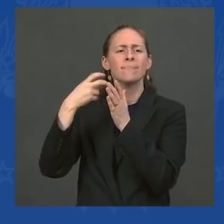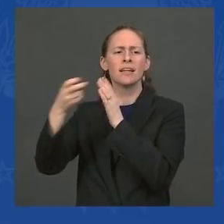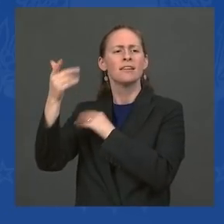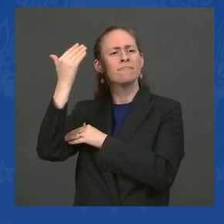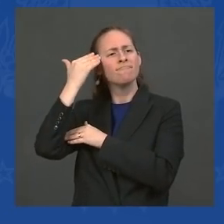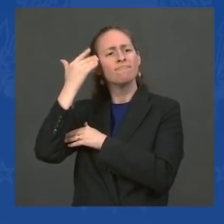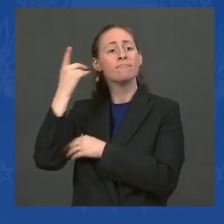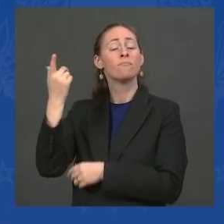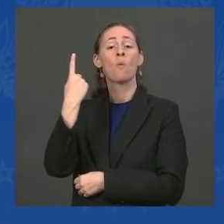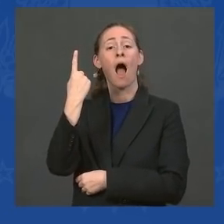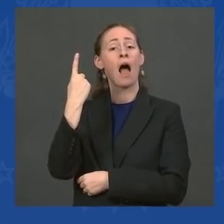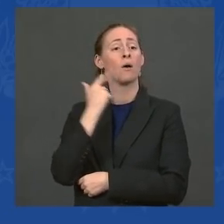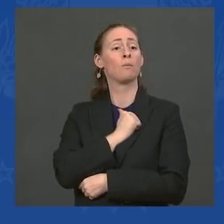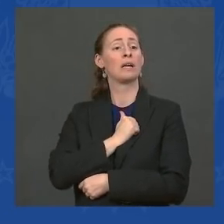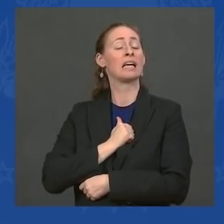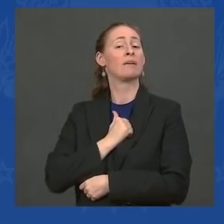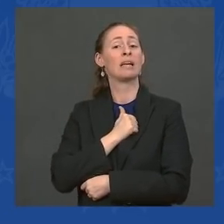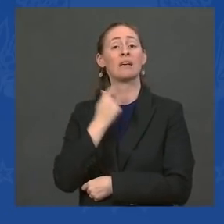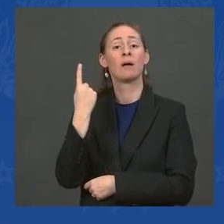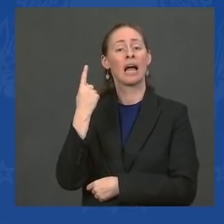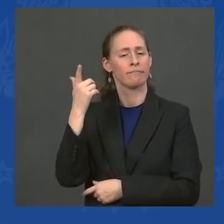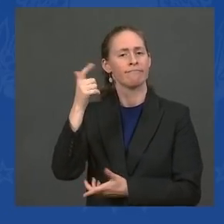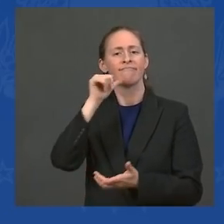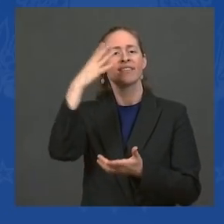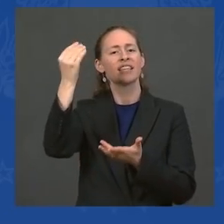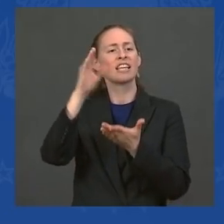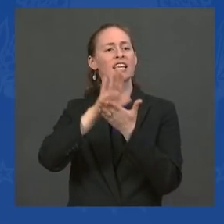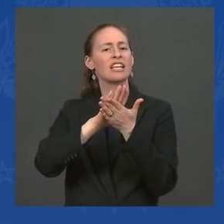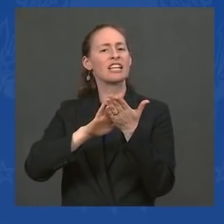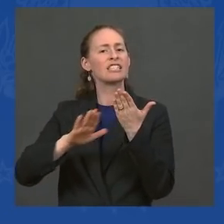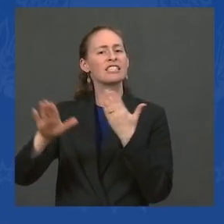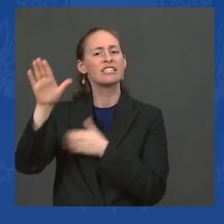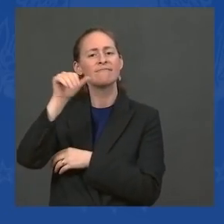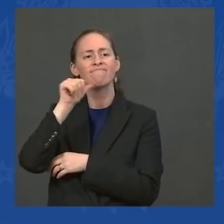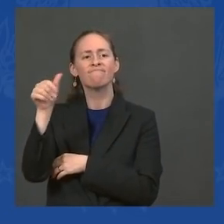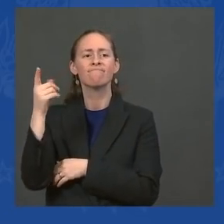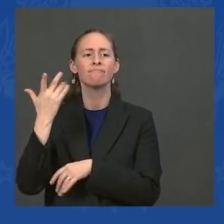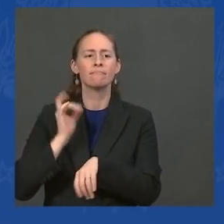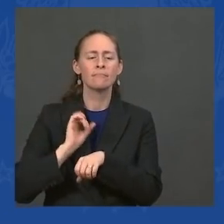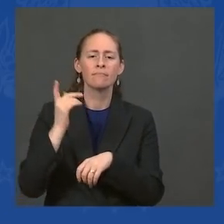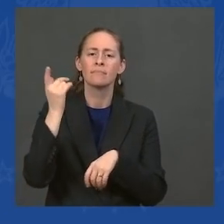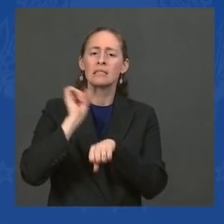to go to college. And he worked like heck. He'd always come home for dinner and then go back to work.